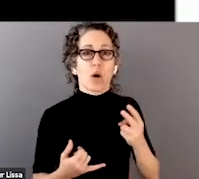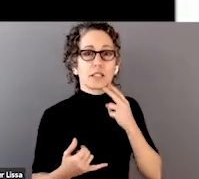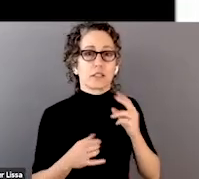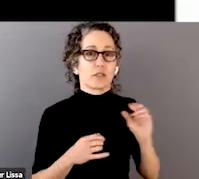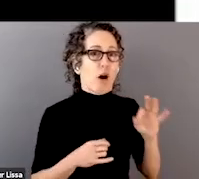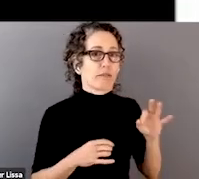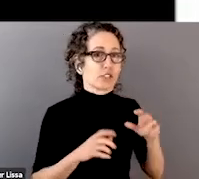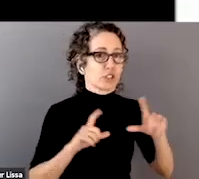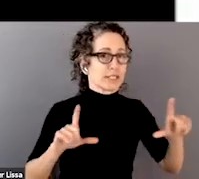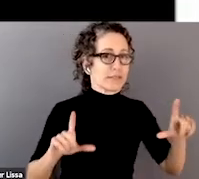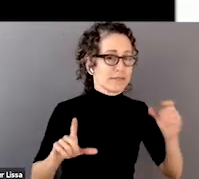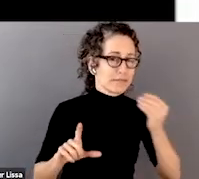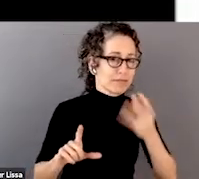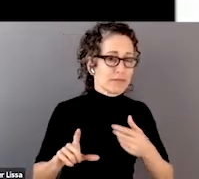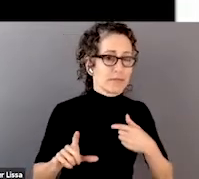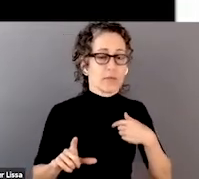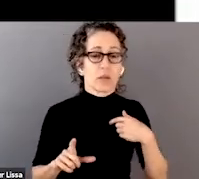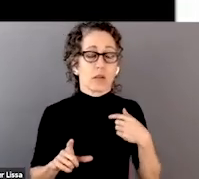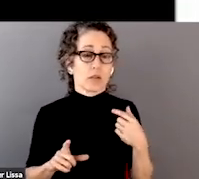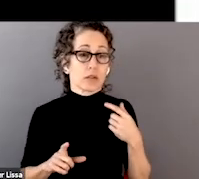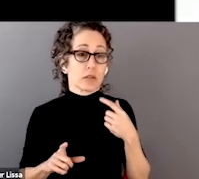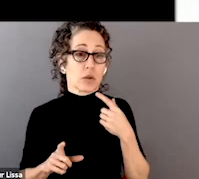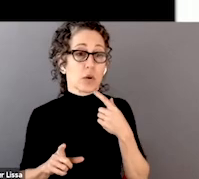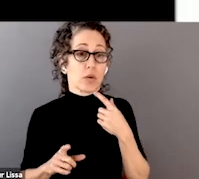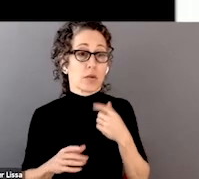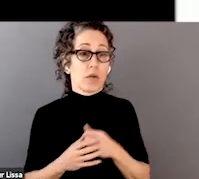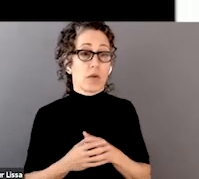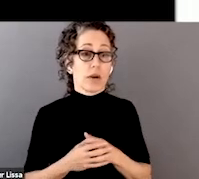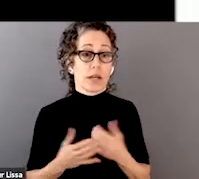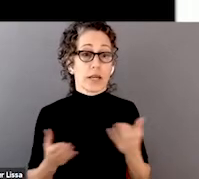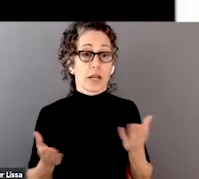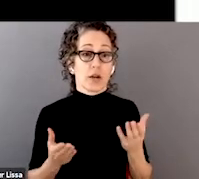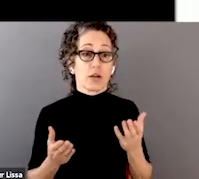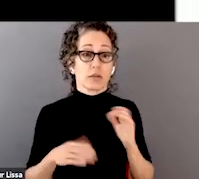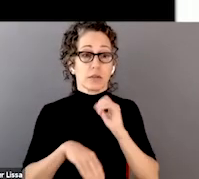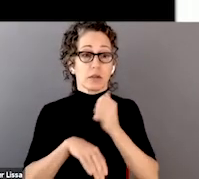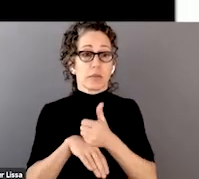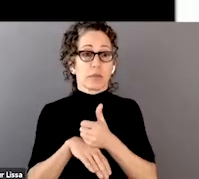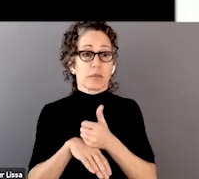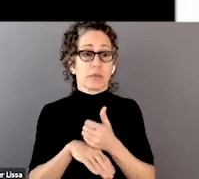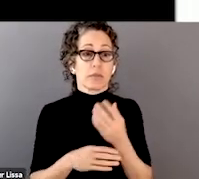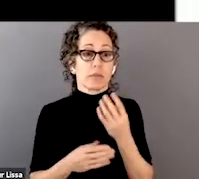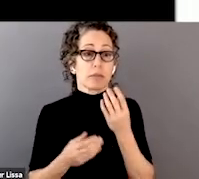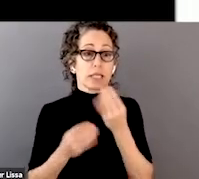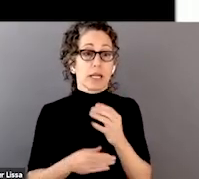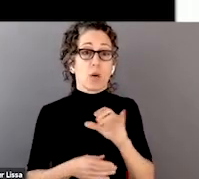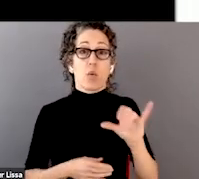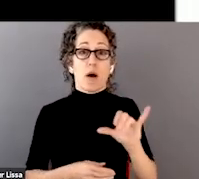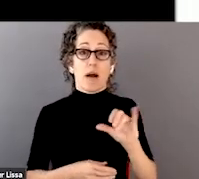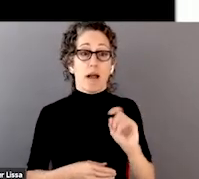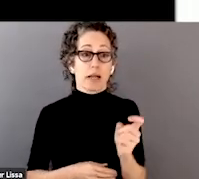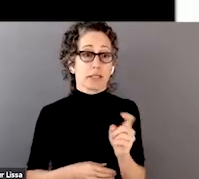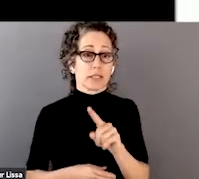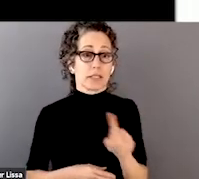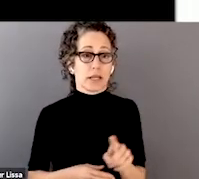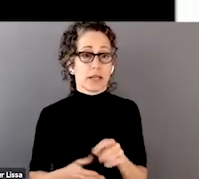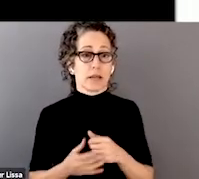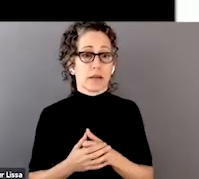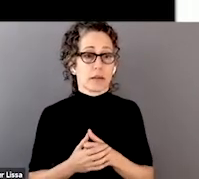Inference for Model-free Variable Importance. Here is a setup. We have data (Y,X,Z). That Y denotes the response variable.